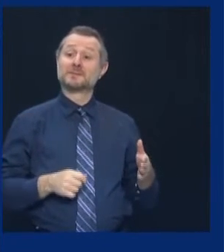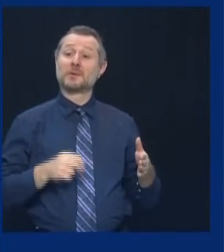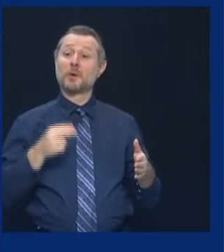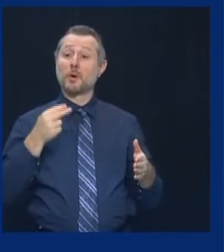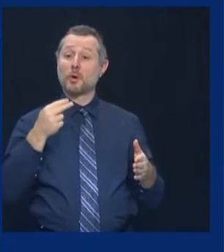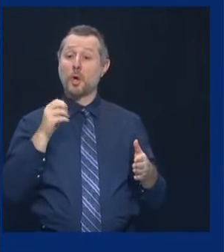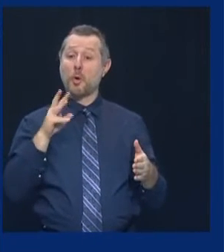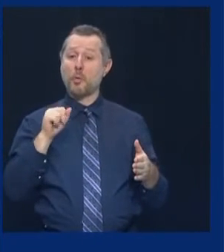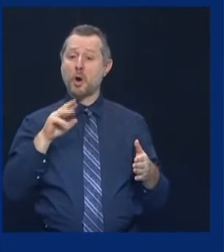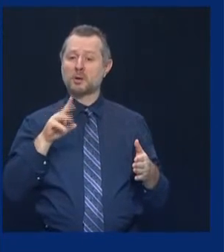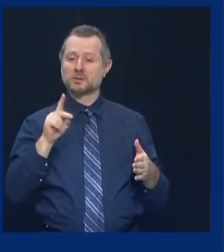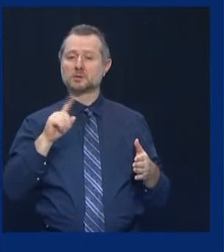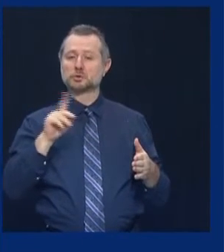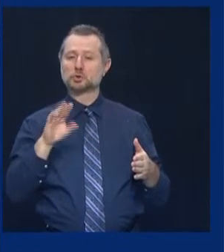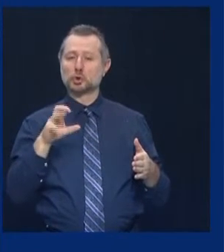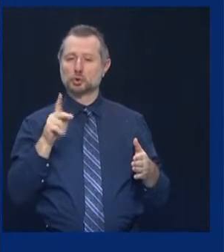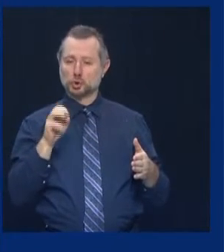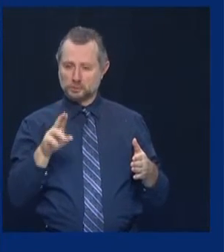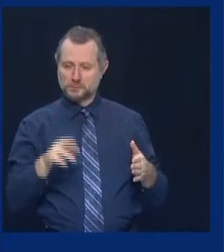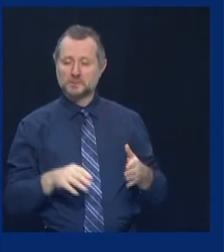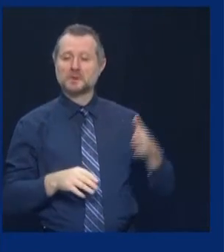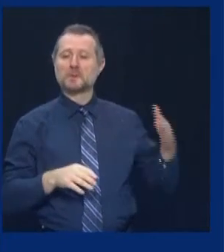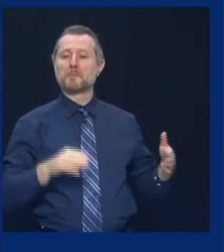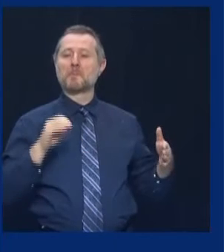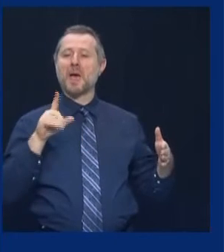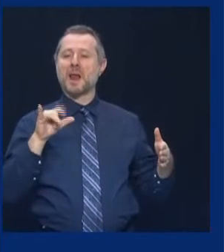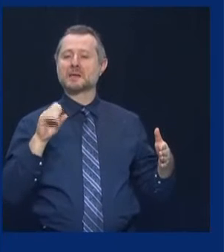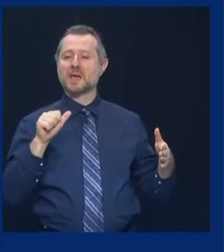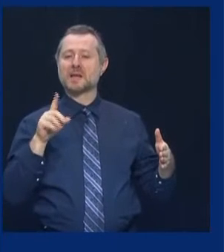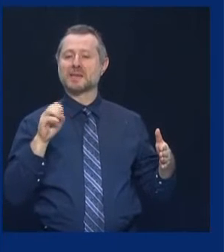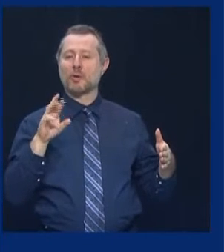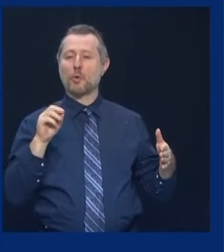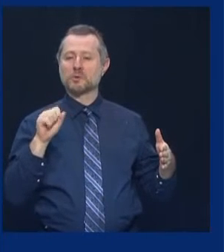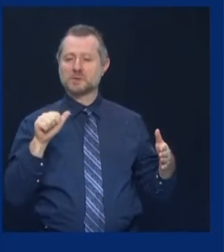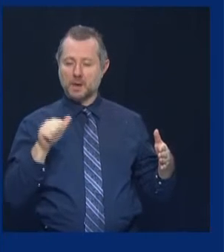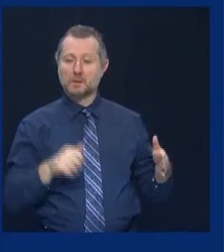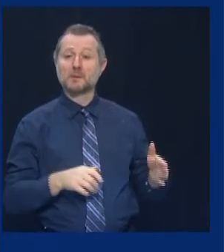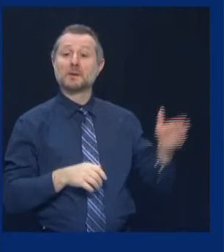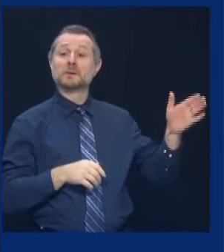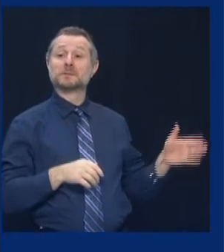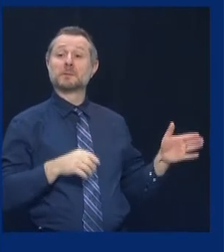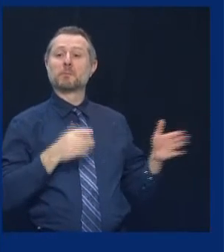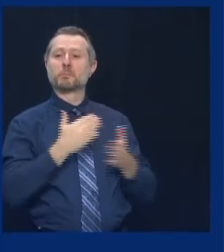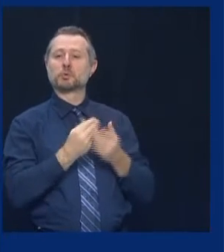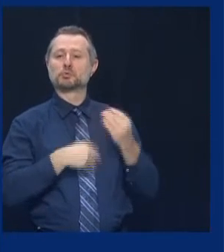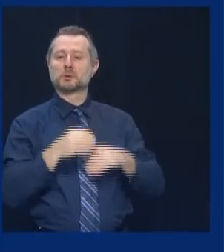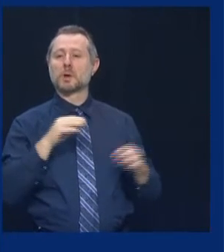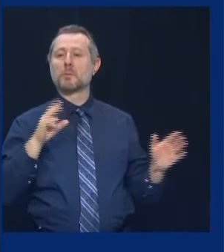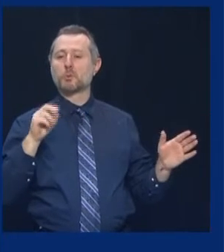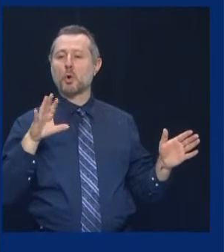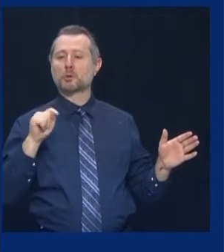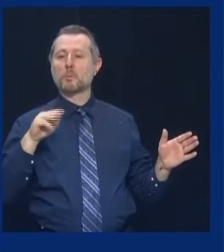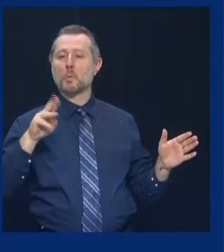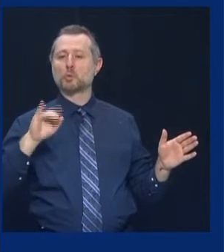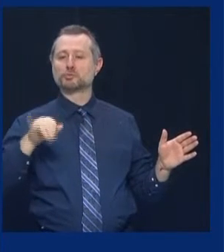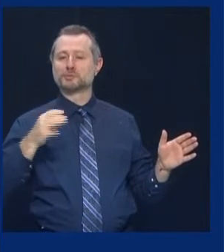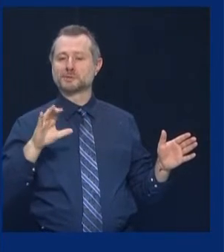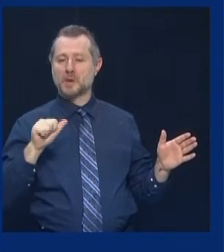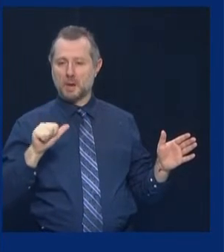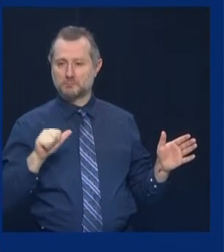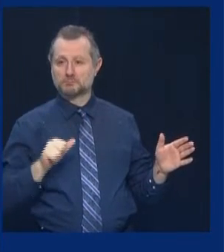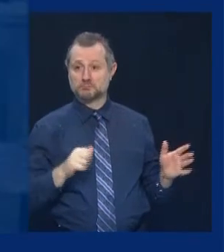CUMMINS, DR. ZUCKER, TO MY LEFT,